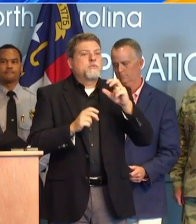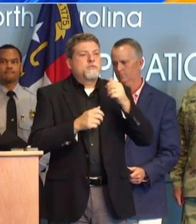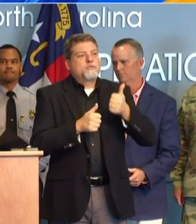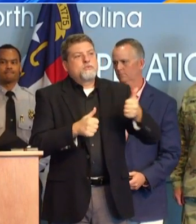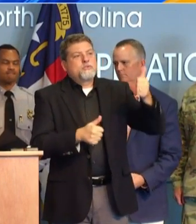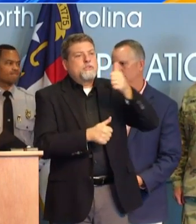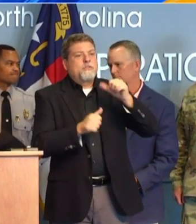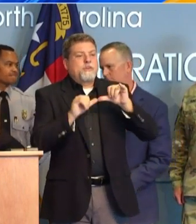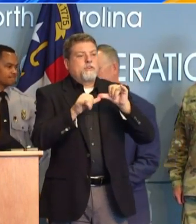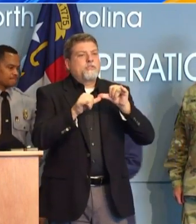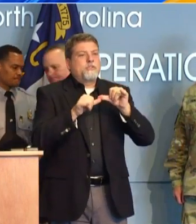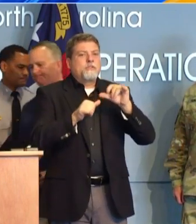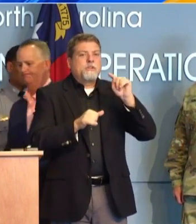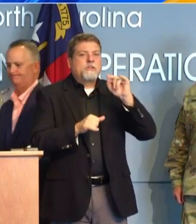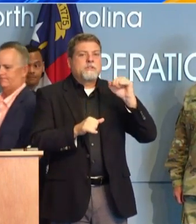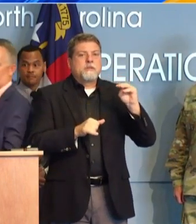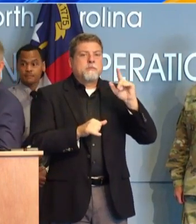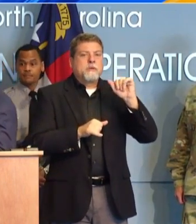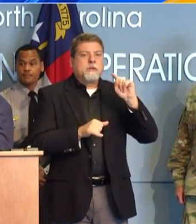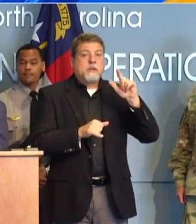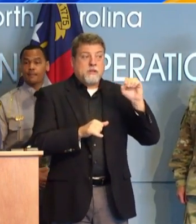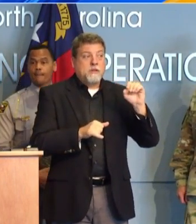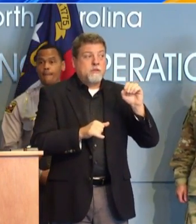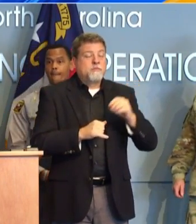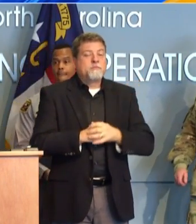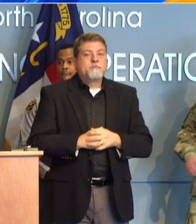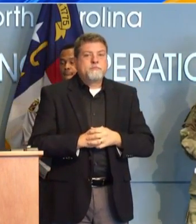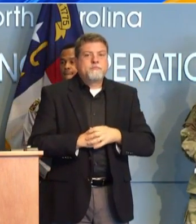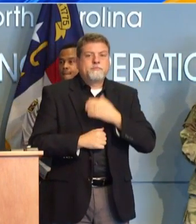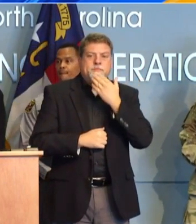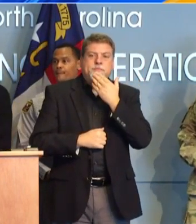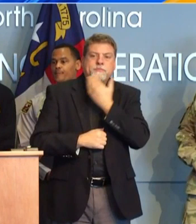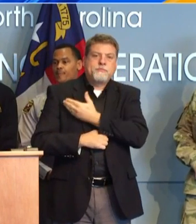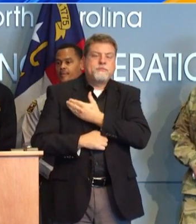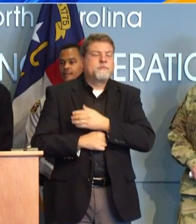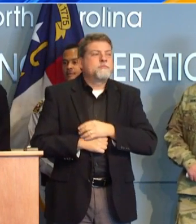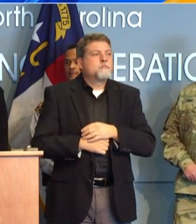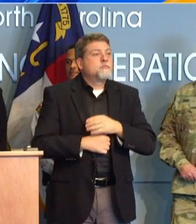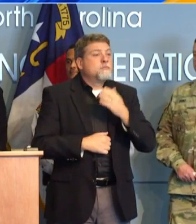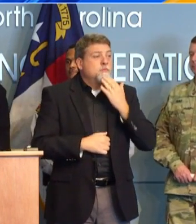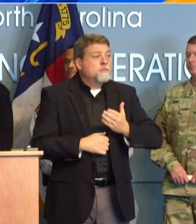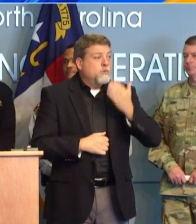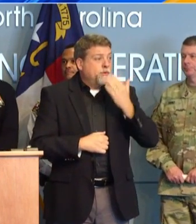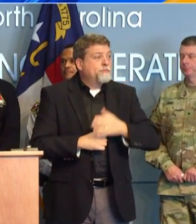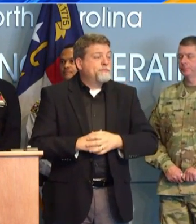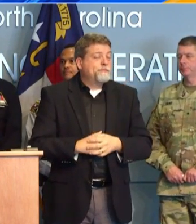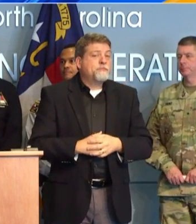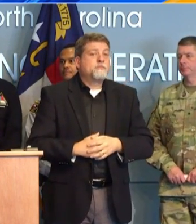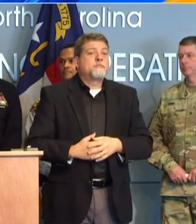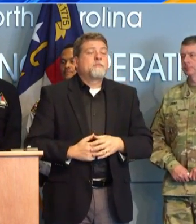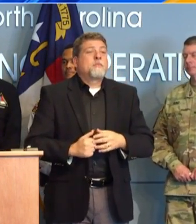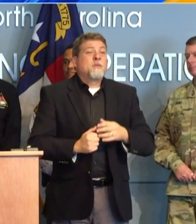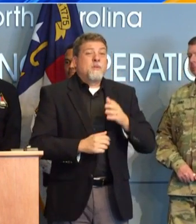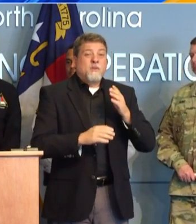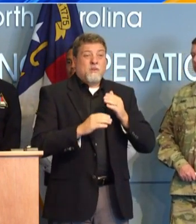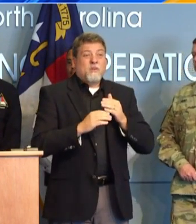THANK YOU, MIKE. NOW WE HAVE DEPARTMENT OF TRANSPORTATION A CHIEF ENGINEER TIM LITTLE.